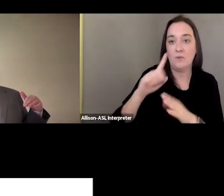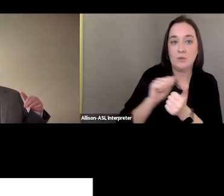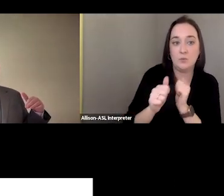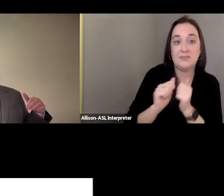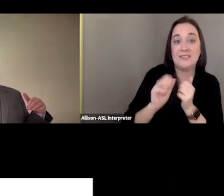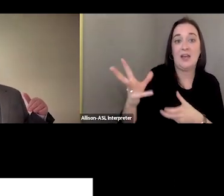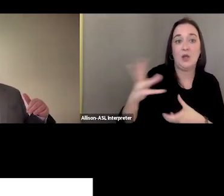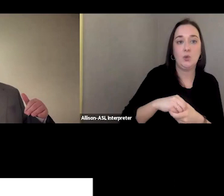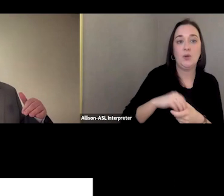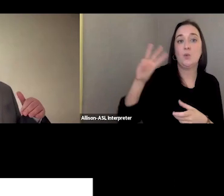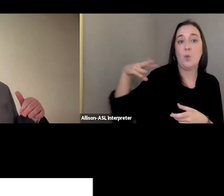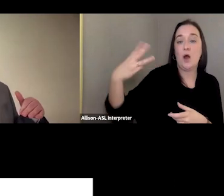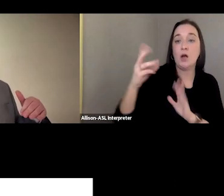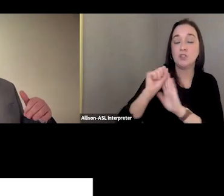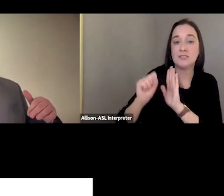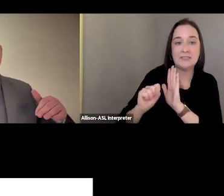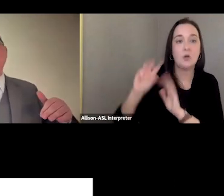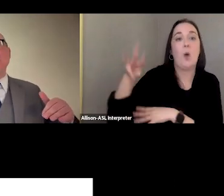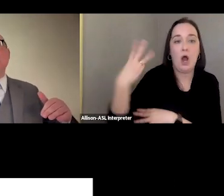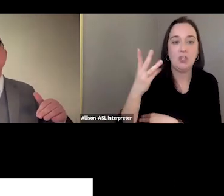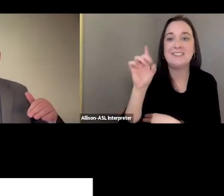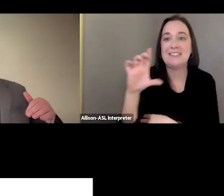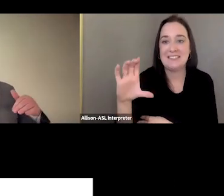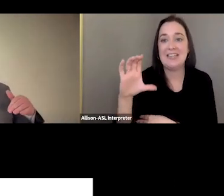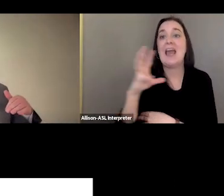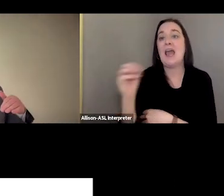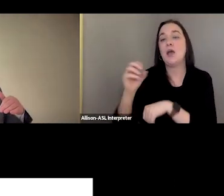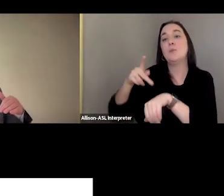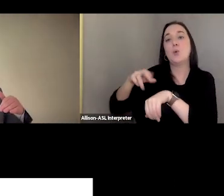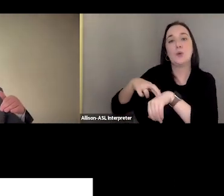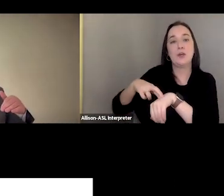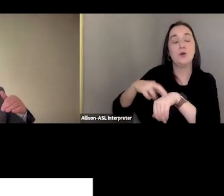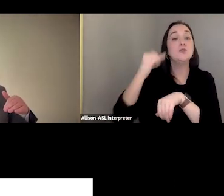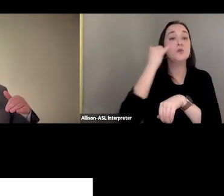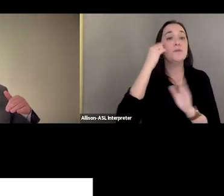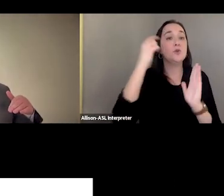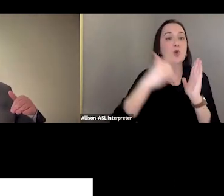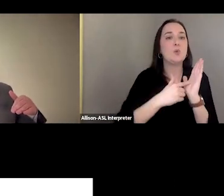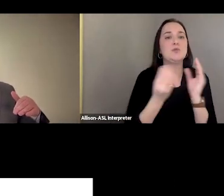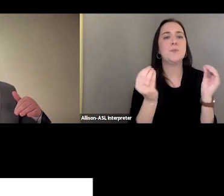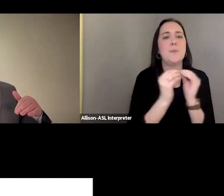And this level of sports betting you can see on this map. So those with the darker blue allow some form of mobile betting,